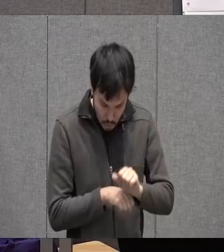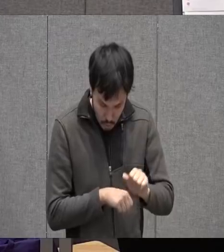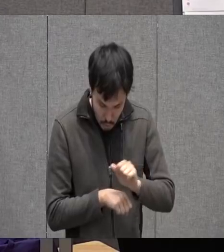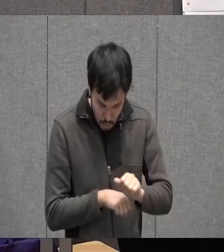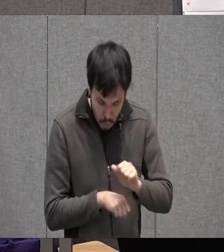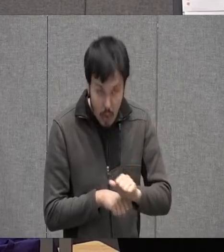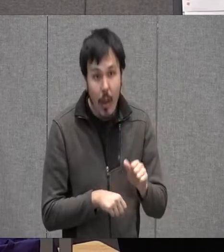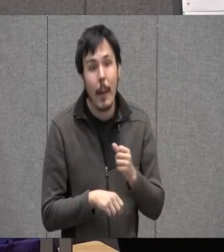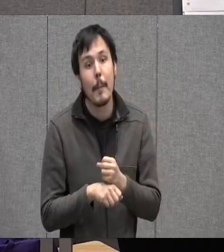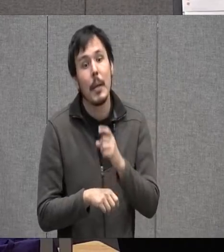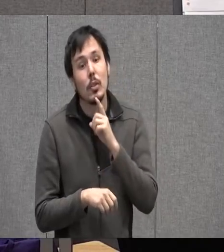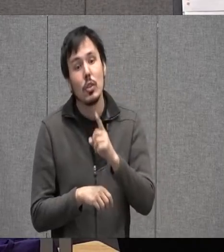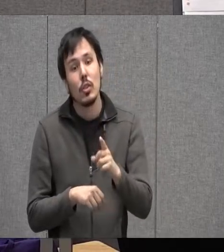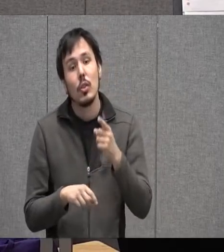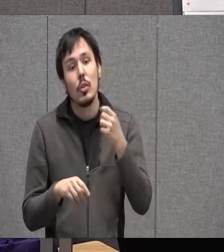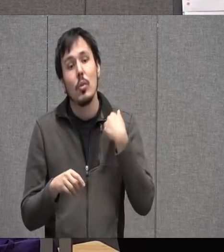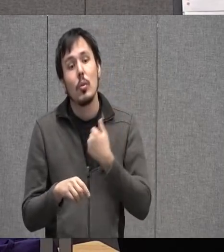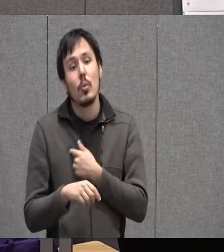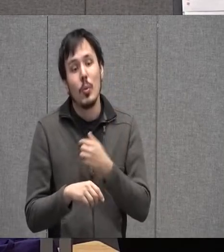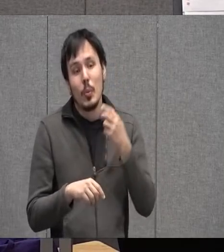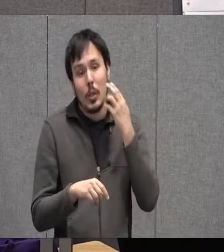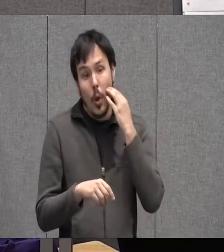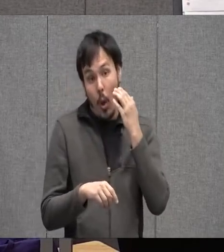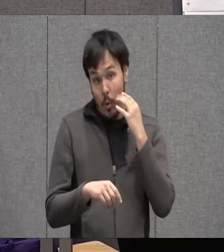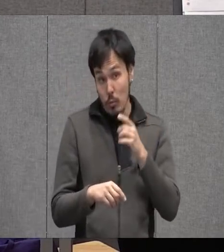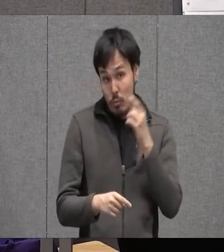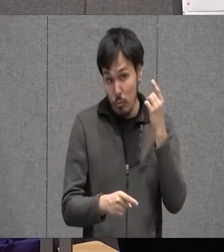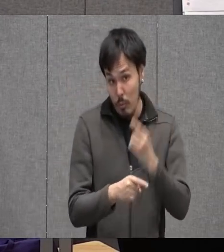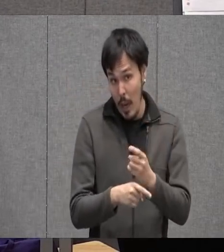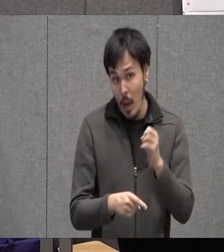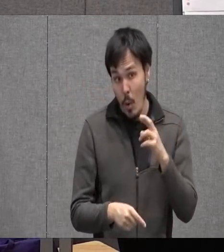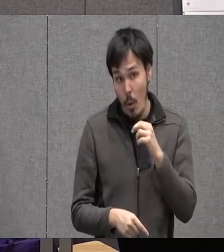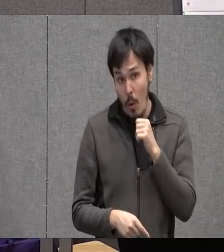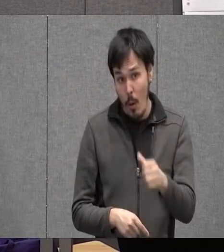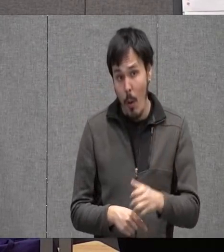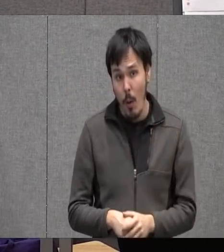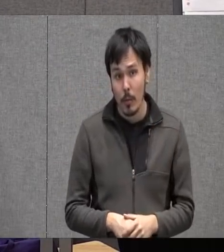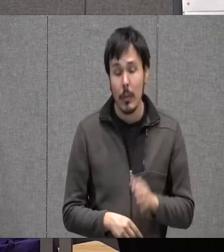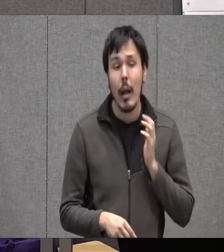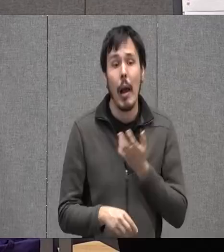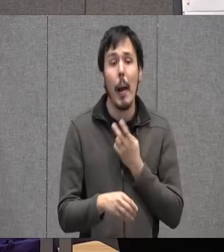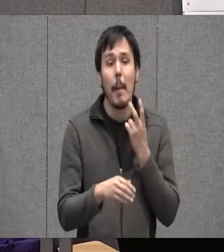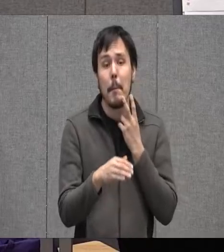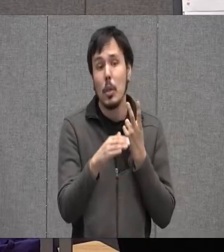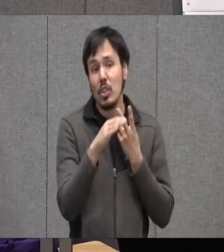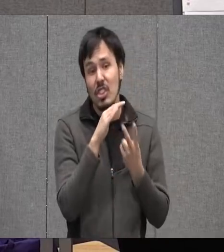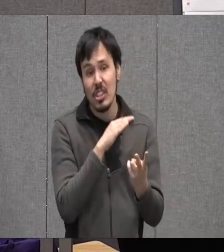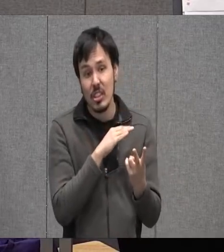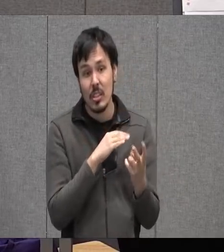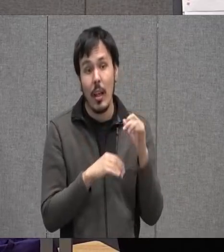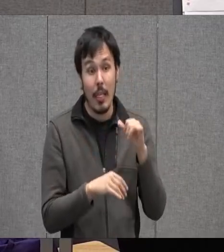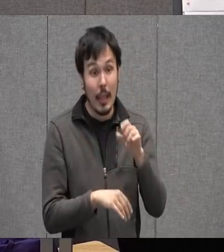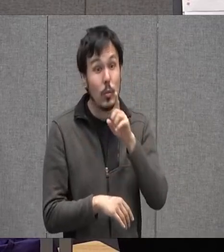so that we can see if it's true or not. If what our prediction was true or false.